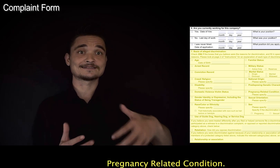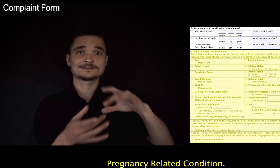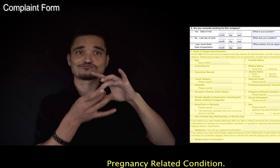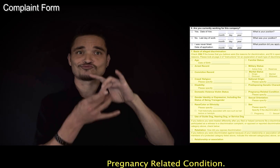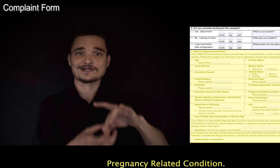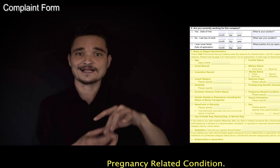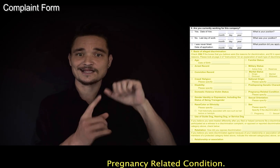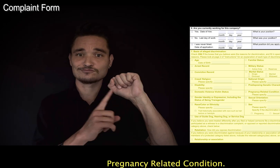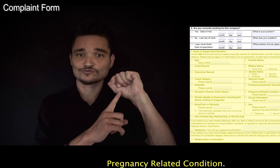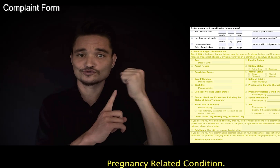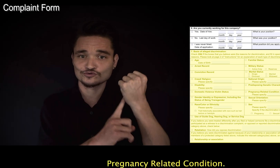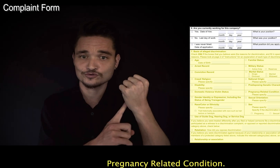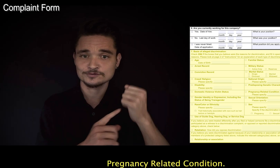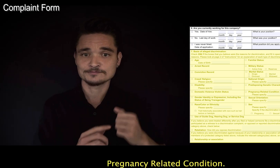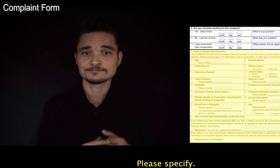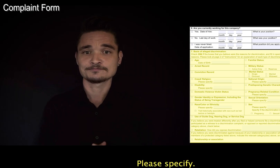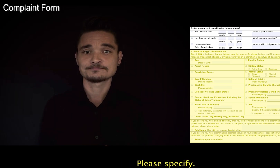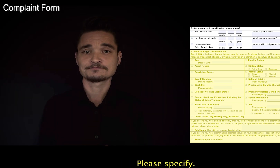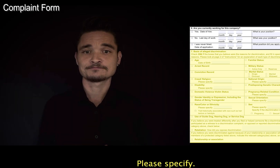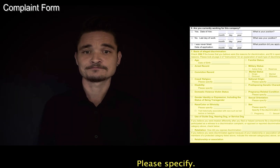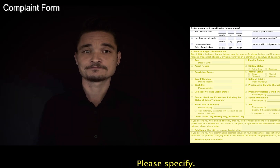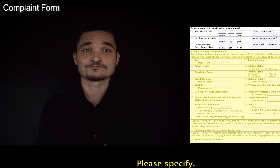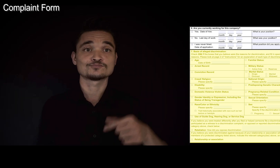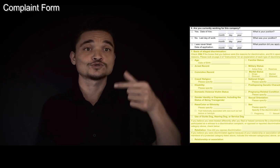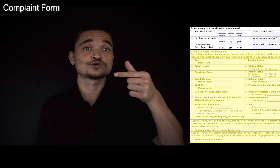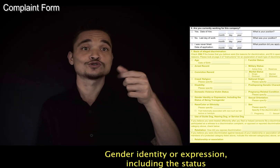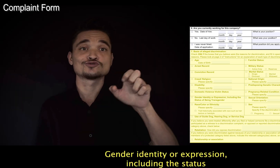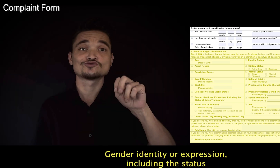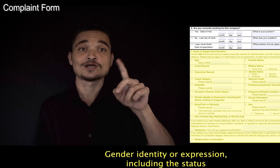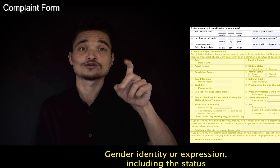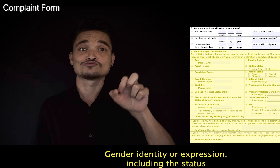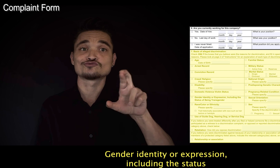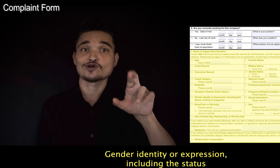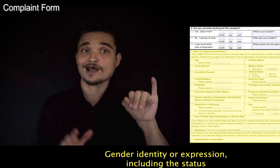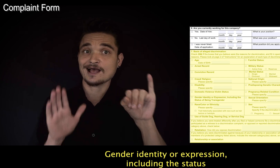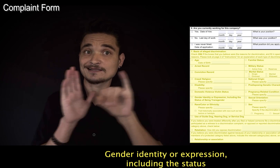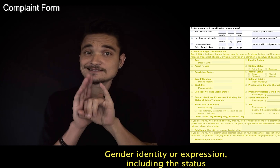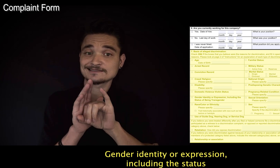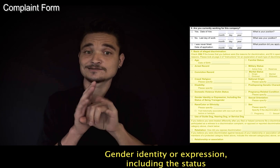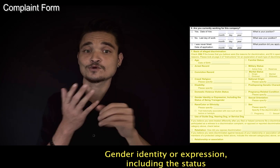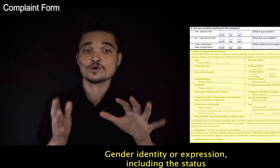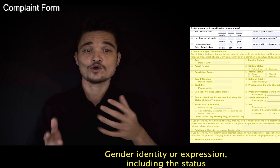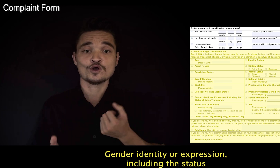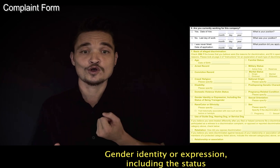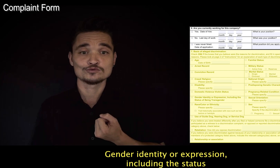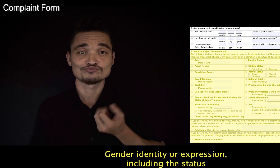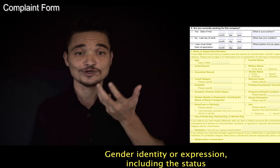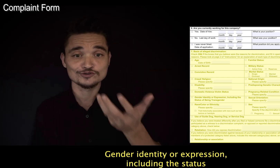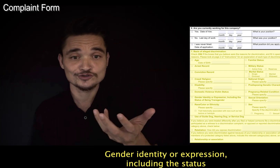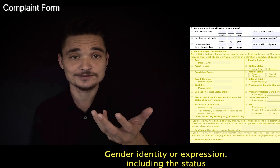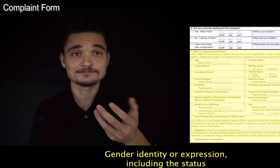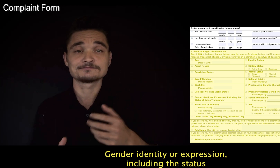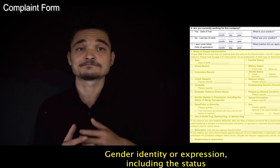Pregnancy Related Condition. Please specify. Gender identity or expression, including the status